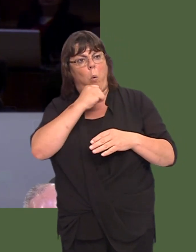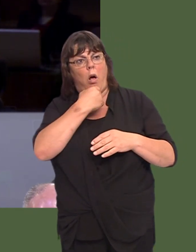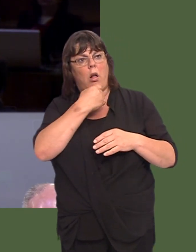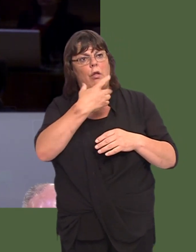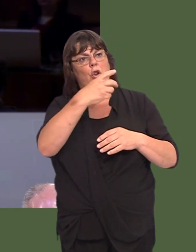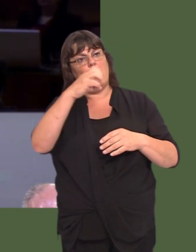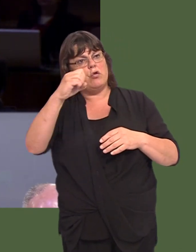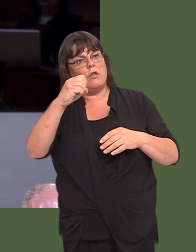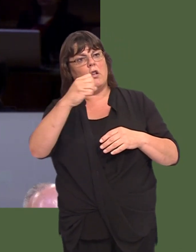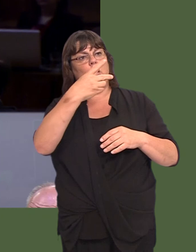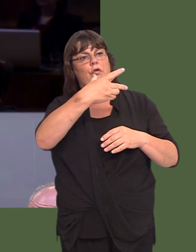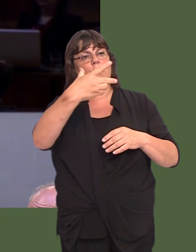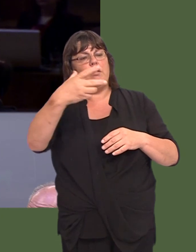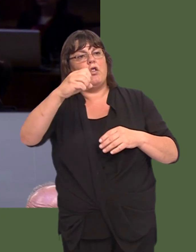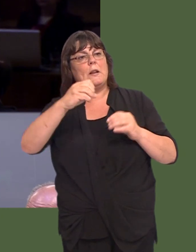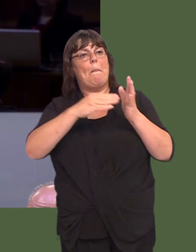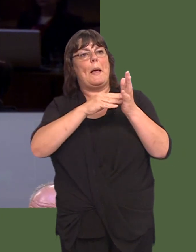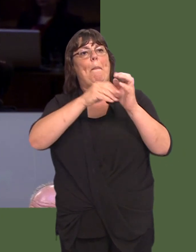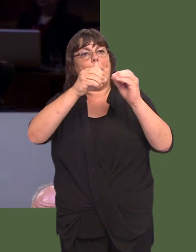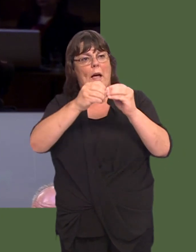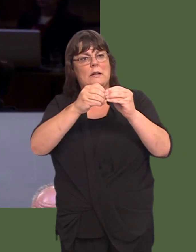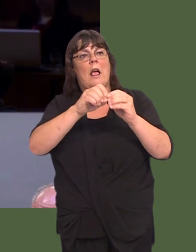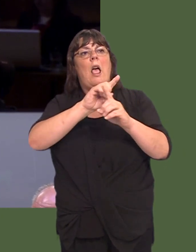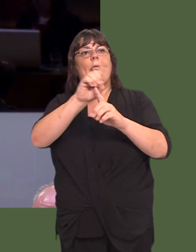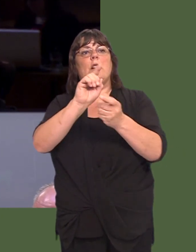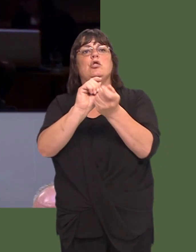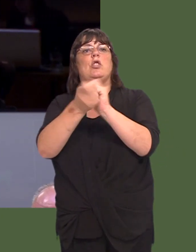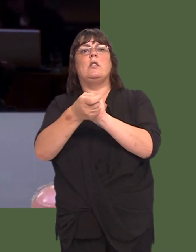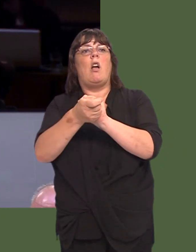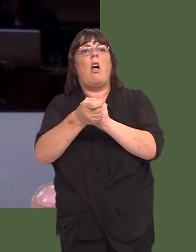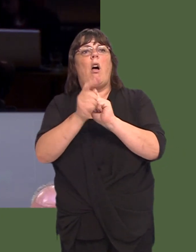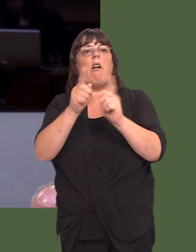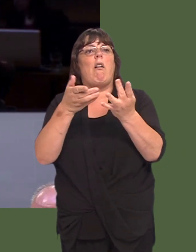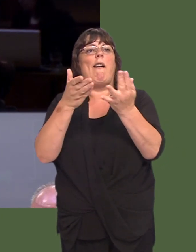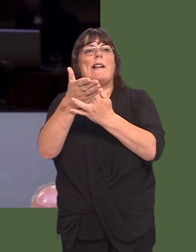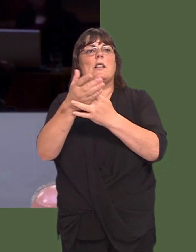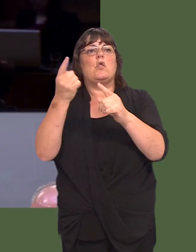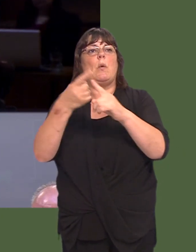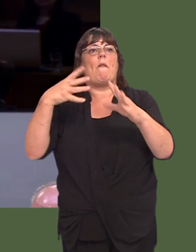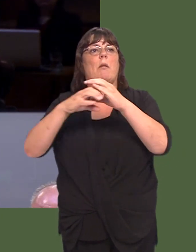that heís going to receive up to 330 MB, and then the goalpost is changed to find out that heís not going to benefit at all.